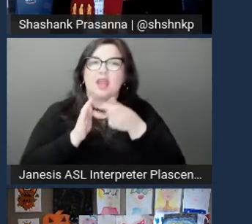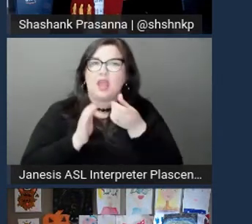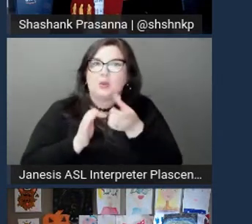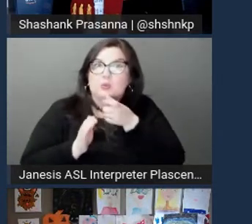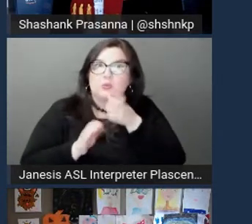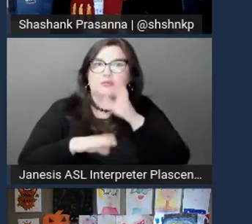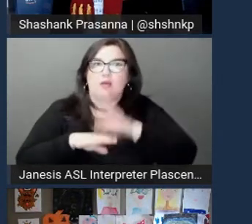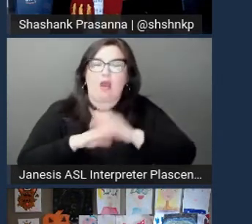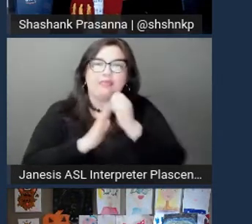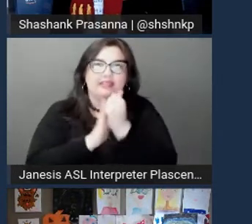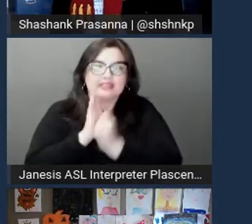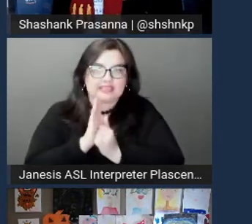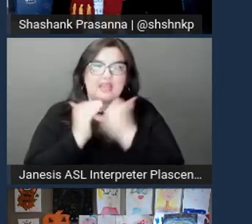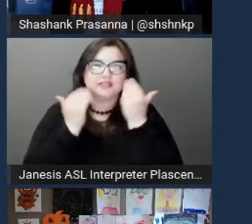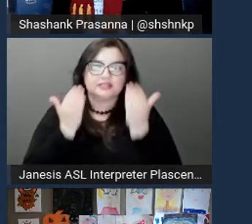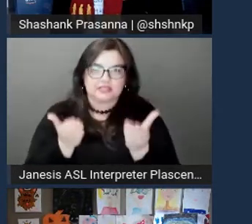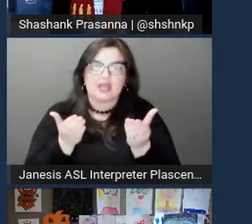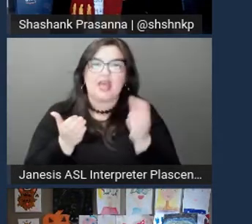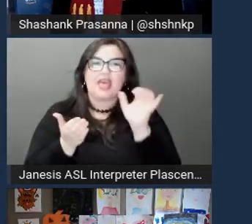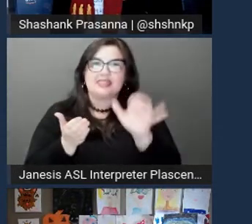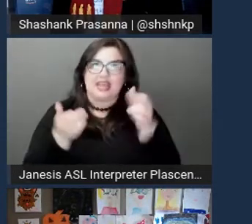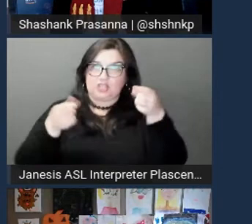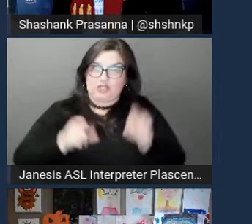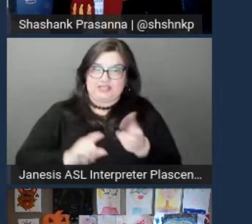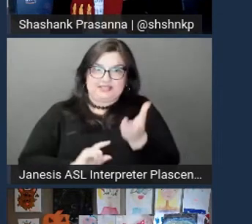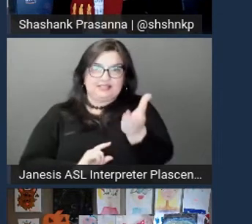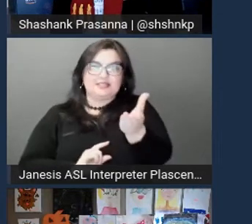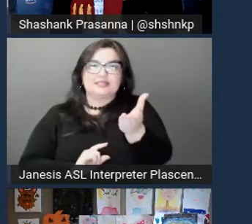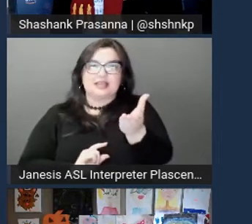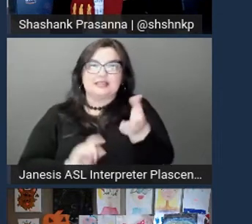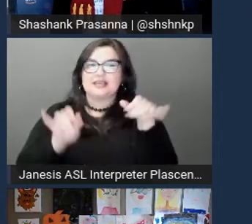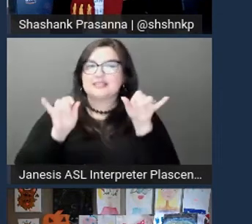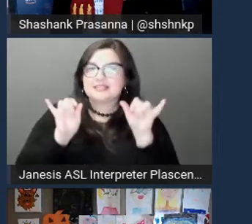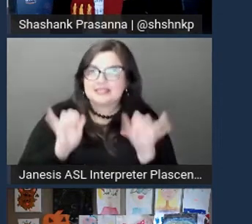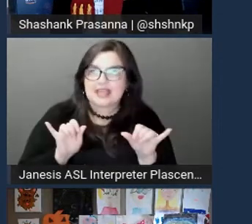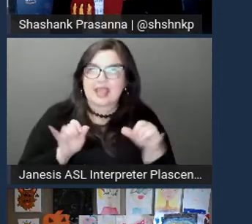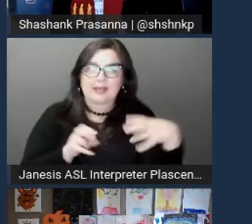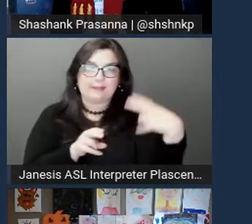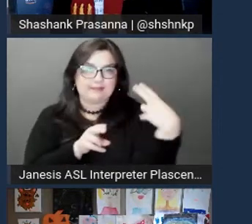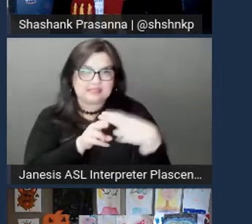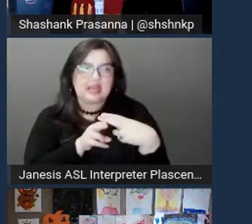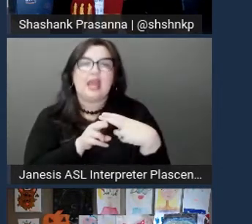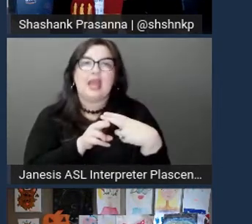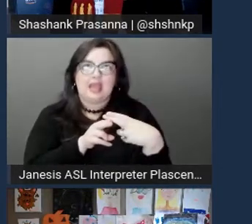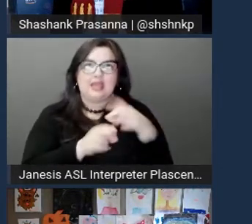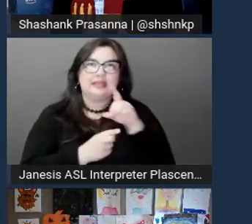So here our EC2 instance, which it has the same name that the DV resource ID. So it is easy identify